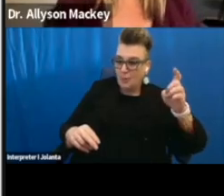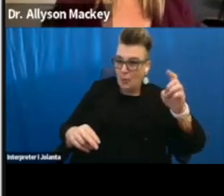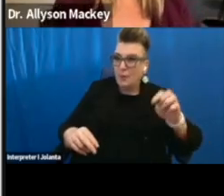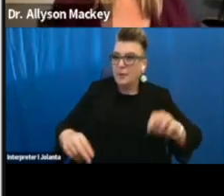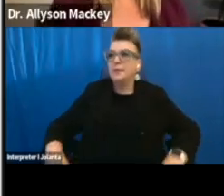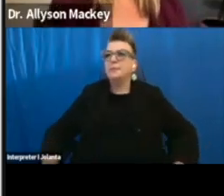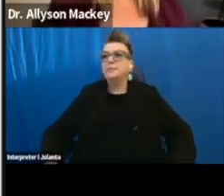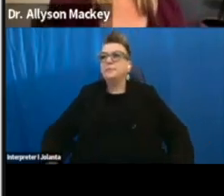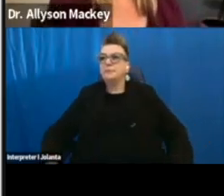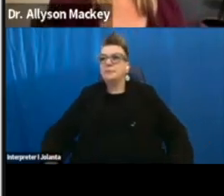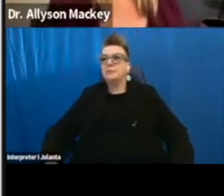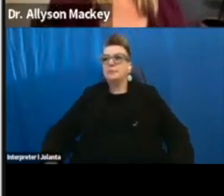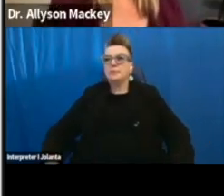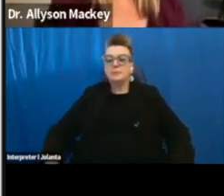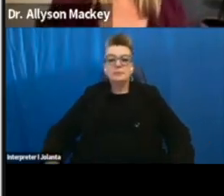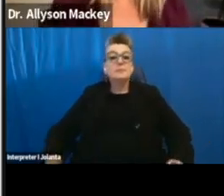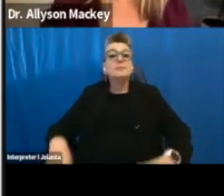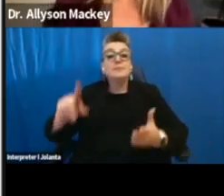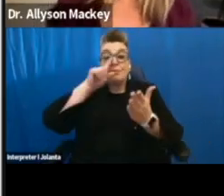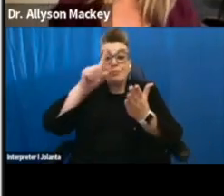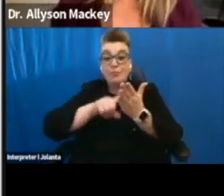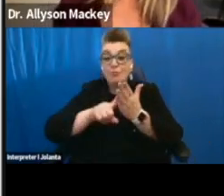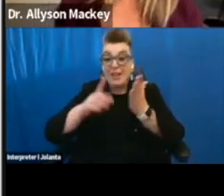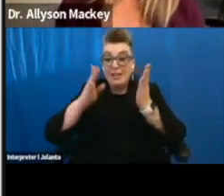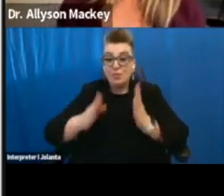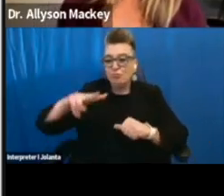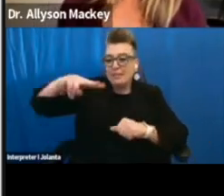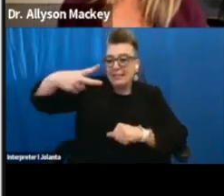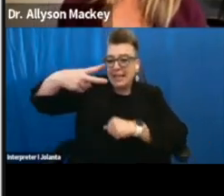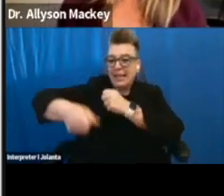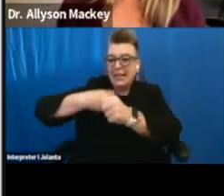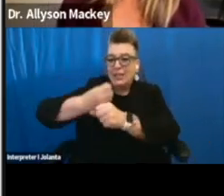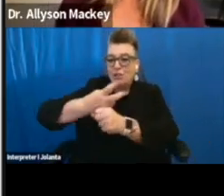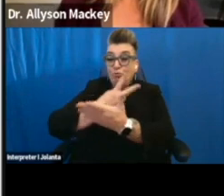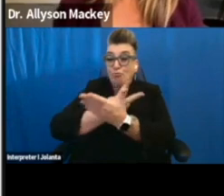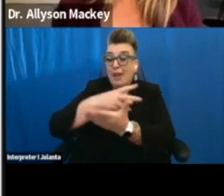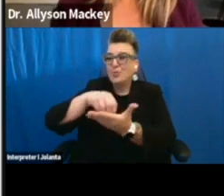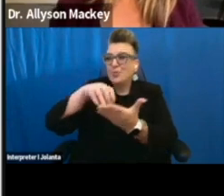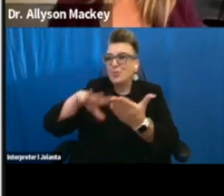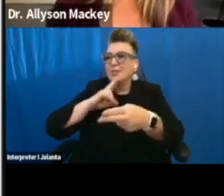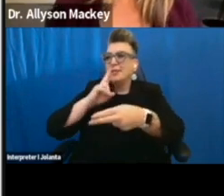this work was led by Monami Nishio who's a second year graduate student in my lab